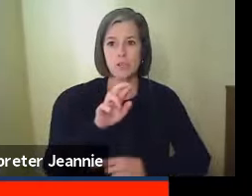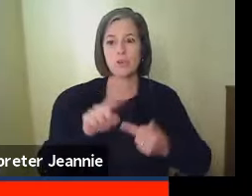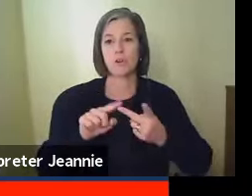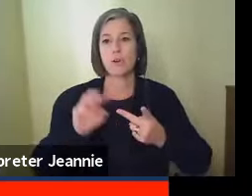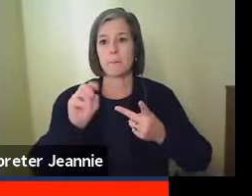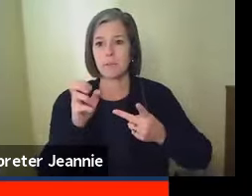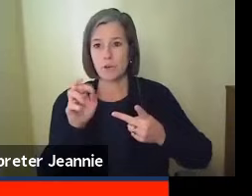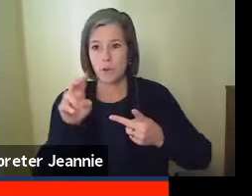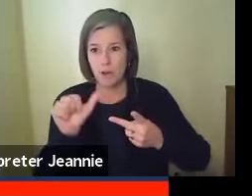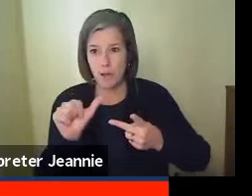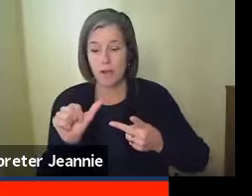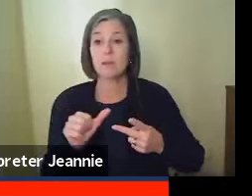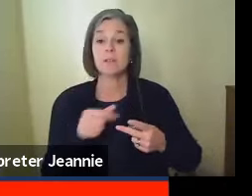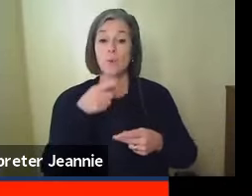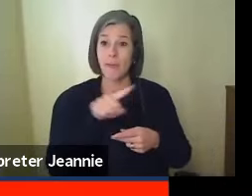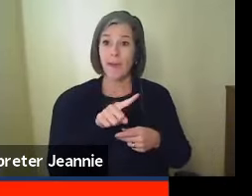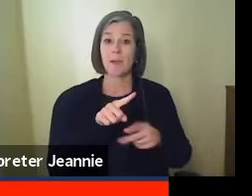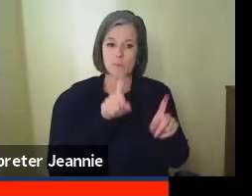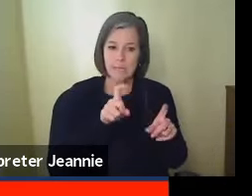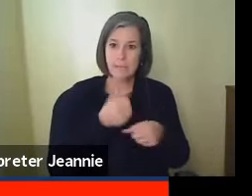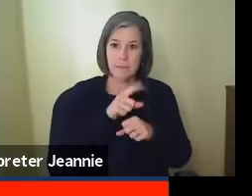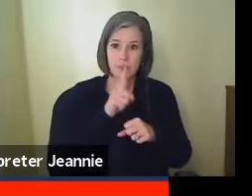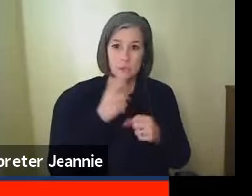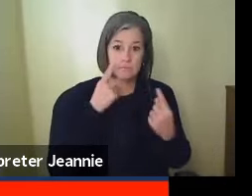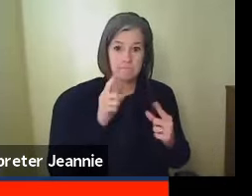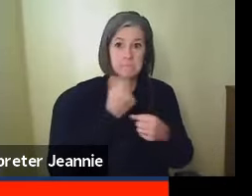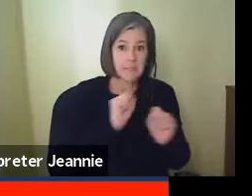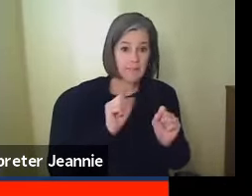built and the processes were being made and we began manufacturing millions and billions